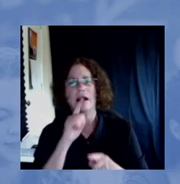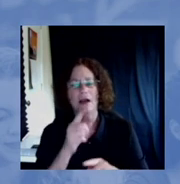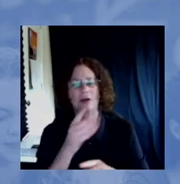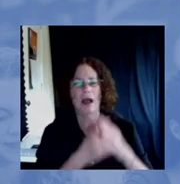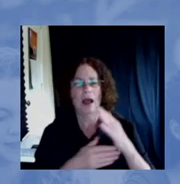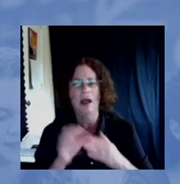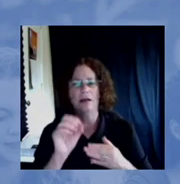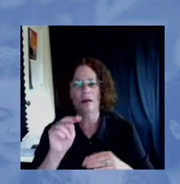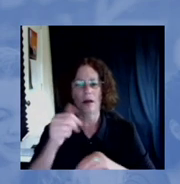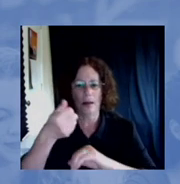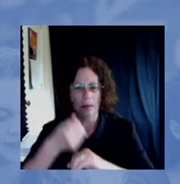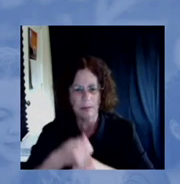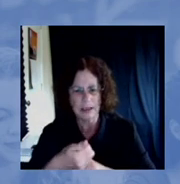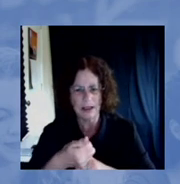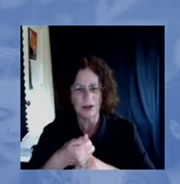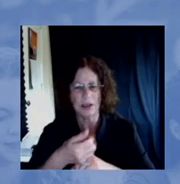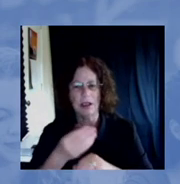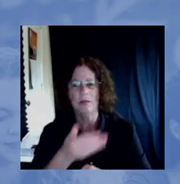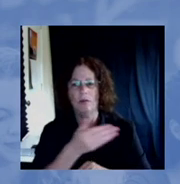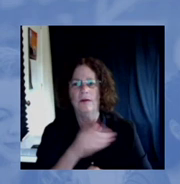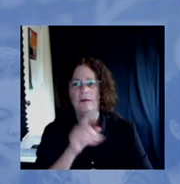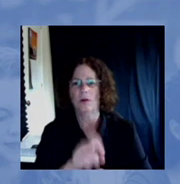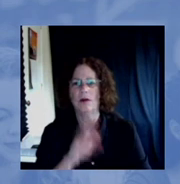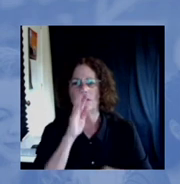AND IN THE PREVIOUS QUESTION, WHEN YOU TALKED ABOUT THE RESOURCES, YOU DIDN'T WAIT FOR THE